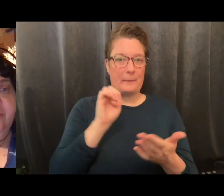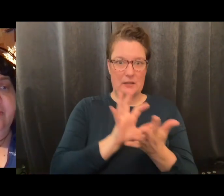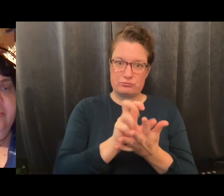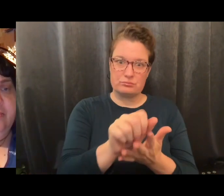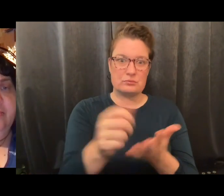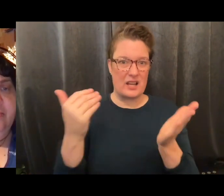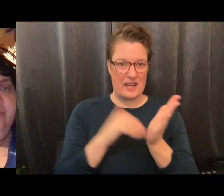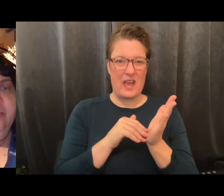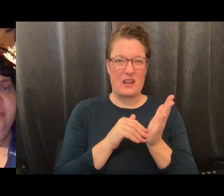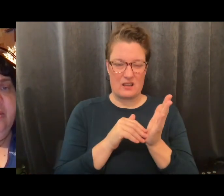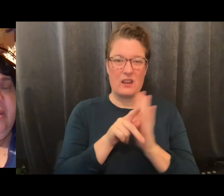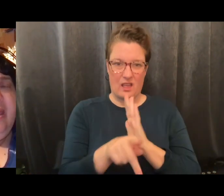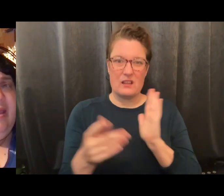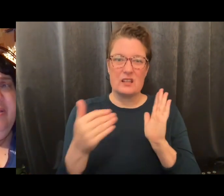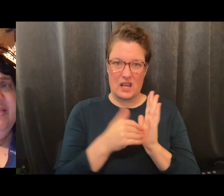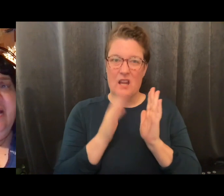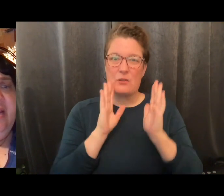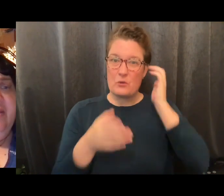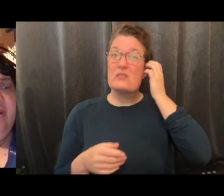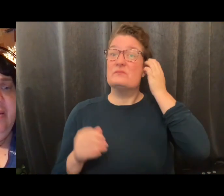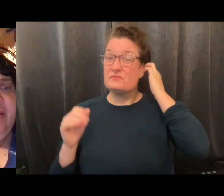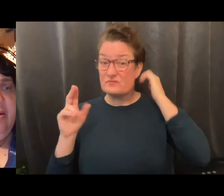Nomy: And be scared even about losing Jewish community.